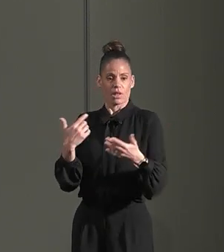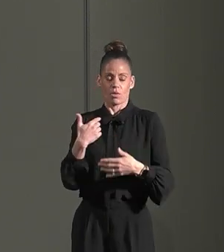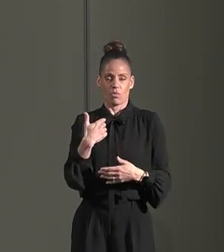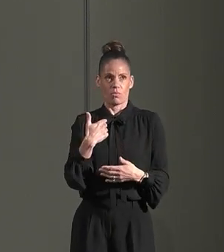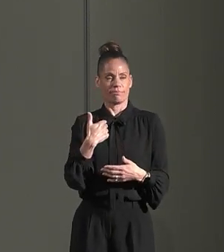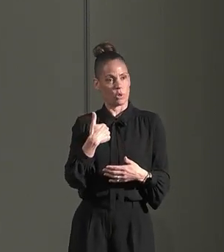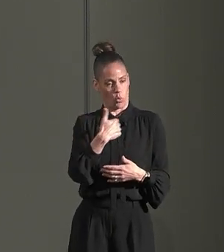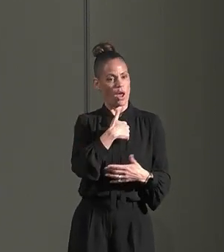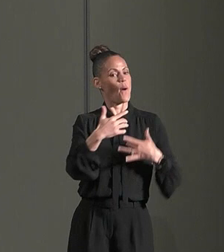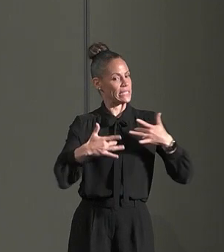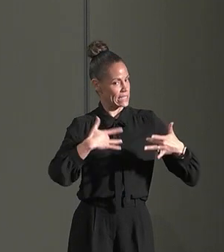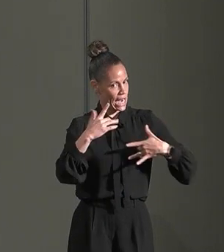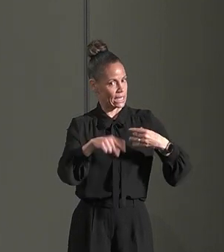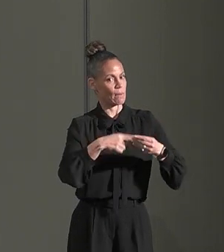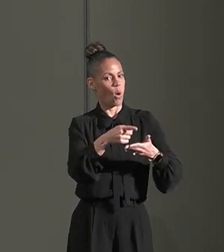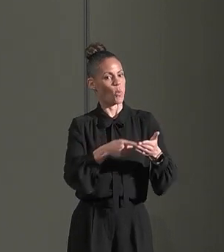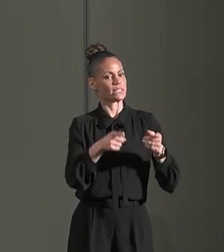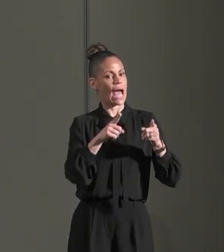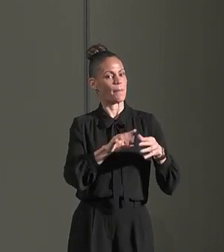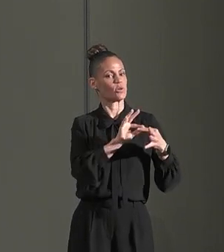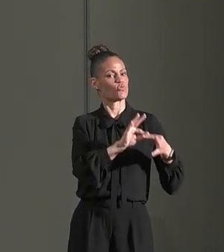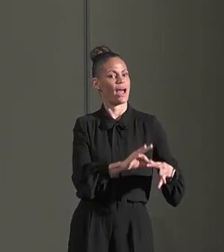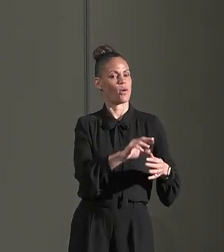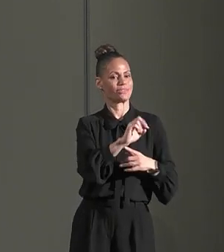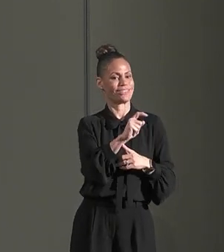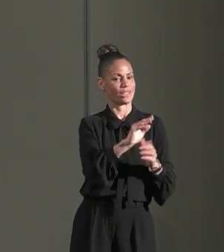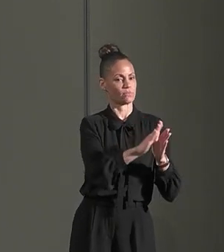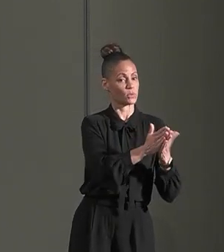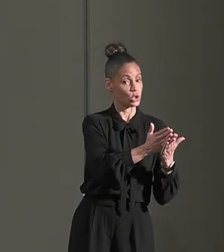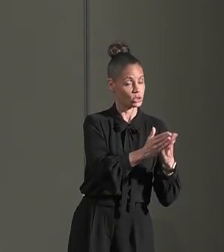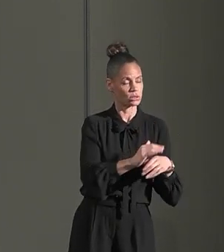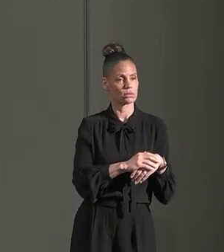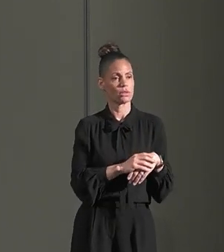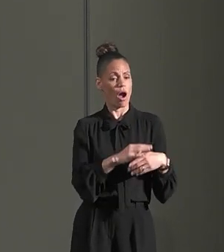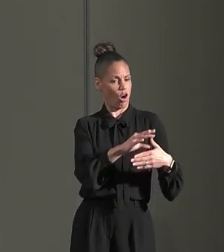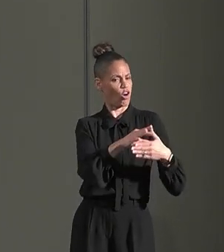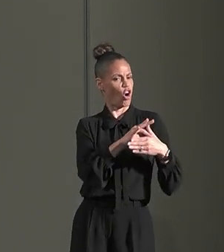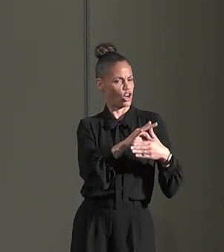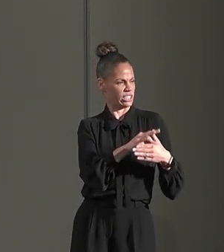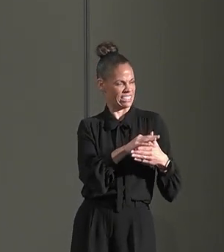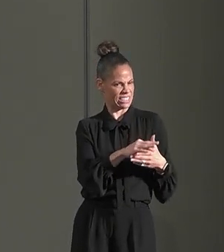very excited about what is happened around textbooked and content in that form. We see